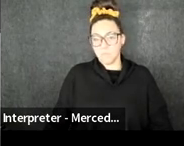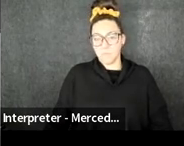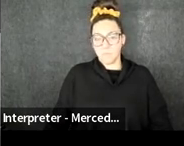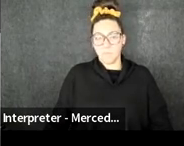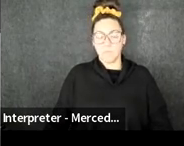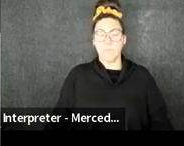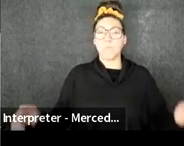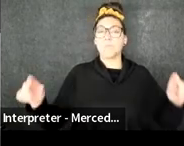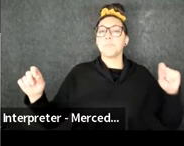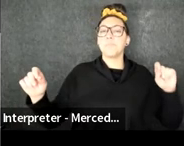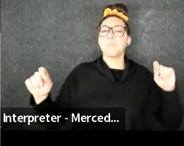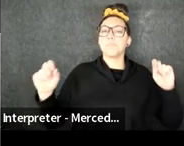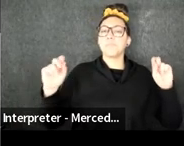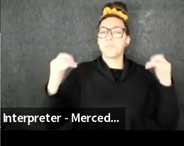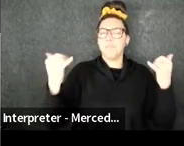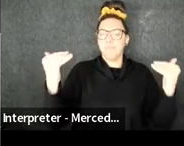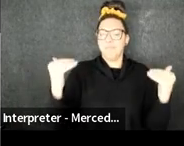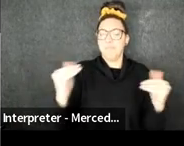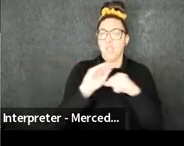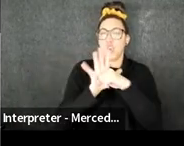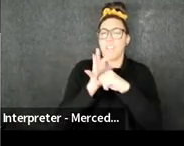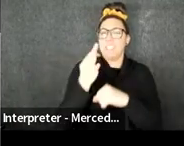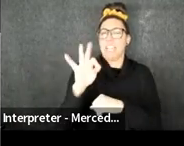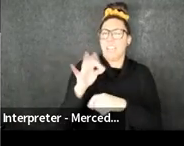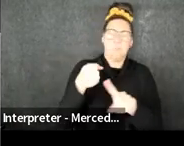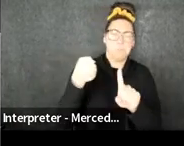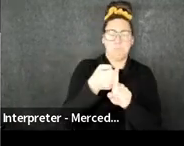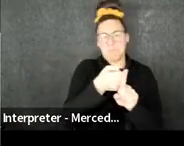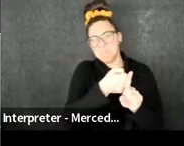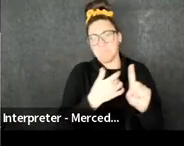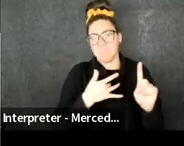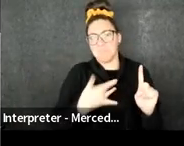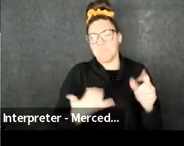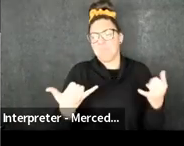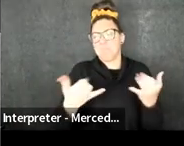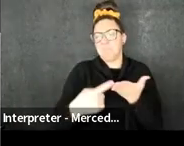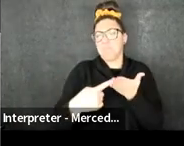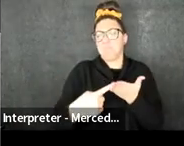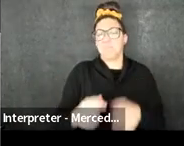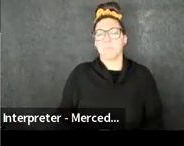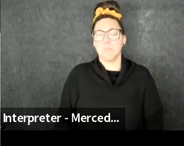I want to talk about the impact of COVID We want to talk about this is because this has been